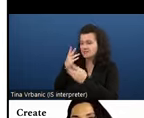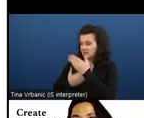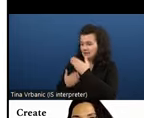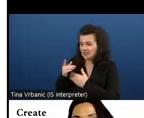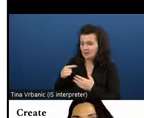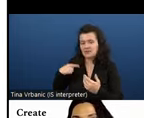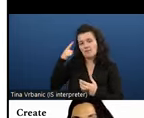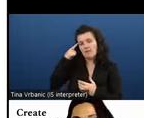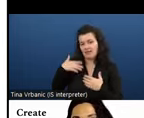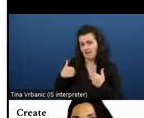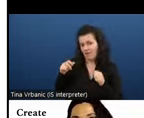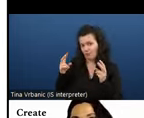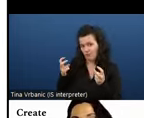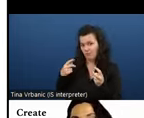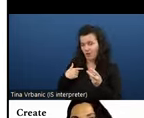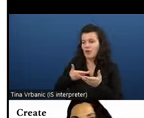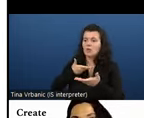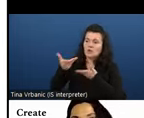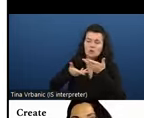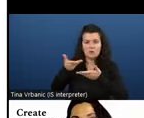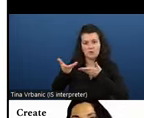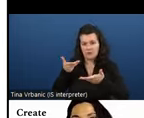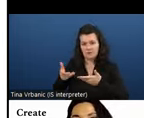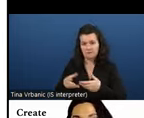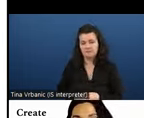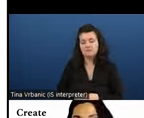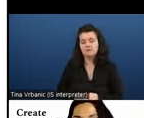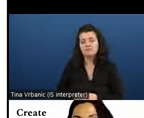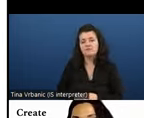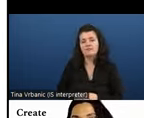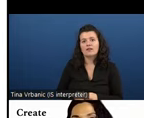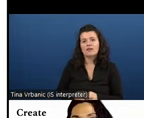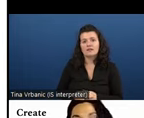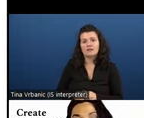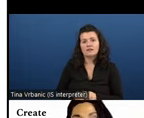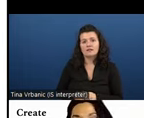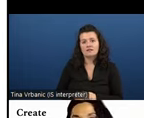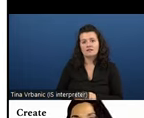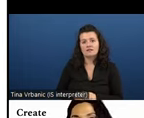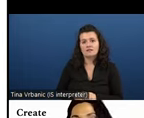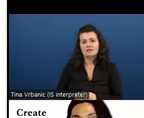15:21:39 And for us, and we seeing that a lot of prevalence amongst the youth, and maybe